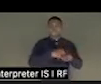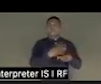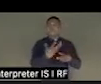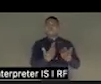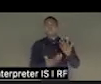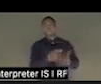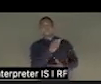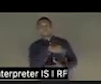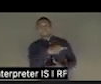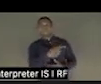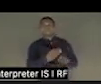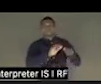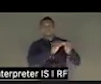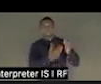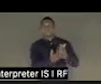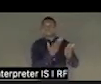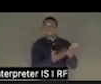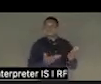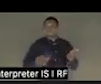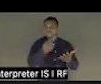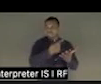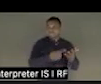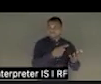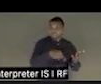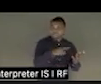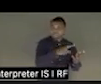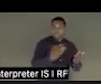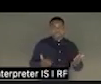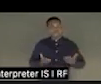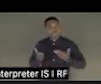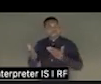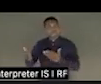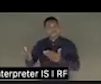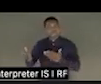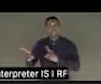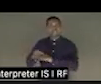kind of the development process is involving users in any way.